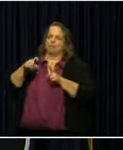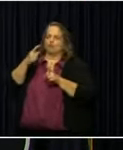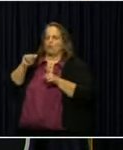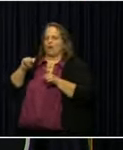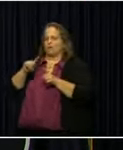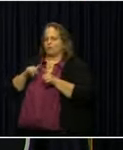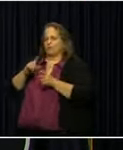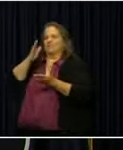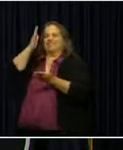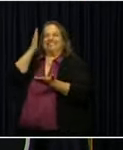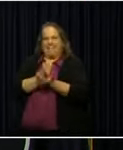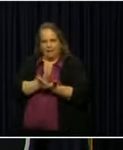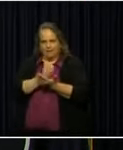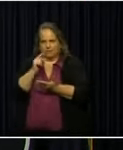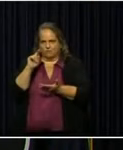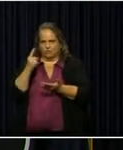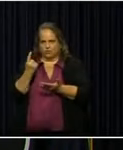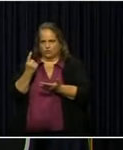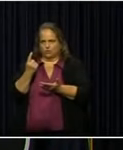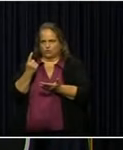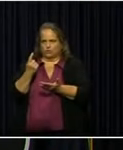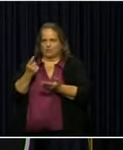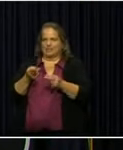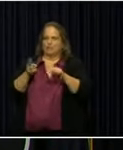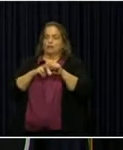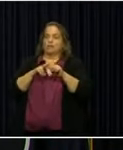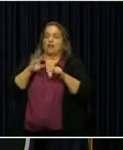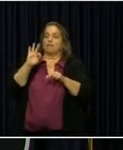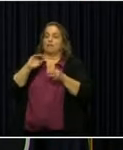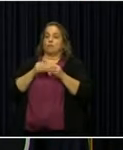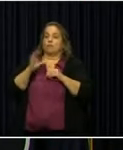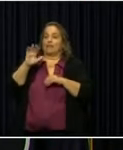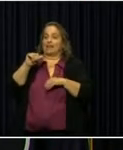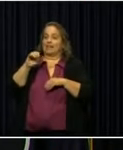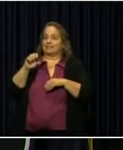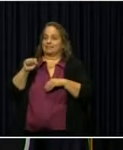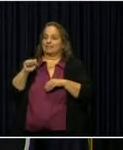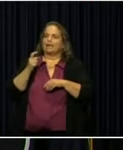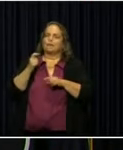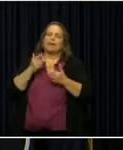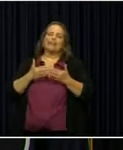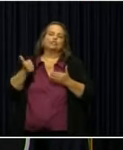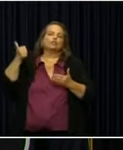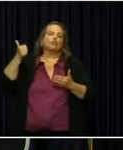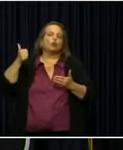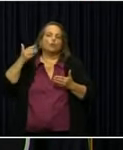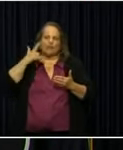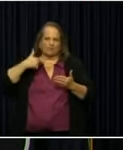5:00 THAN ME. LET'S JUST MAKE SCHAUER THAT WE DO IT SMART, WE DO IT SAFELY,